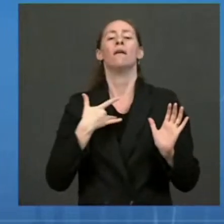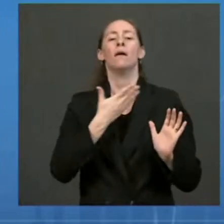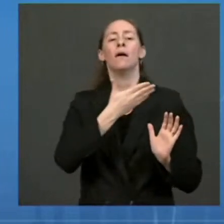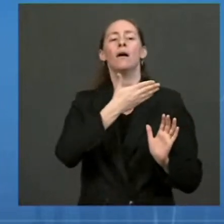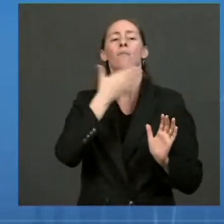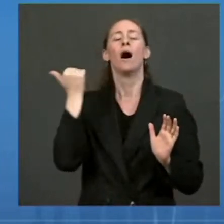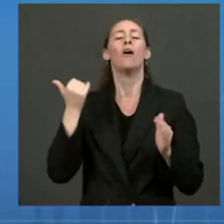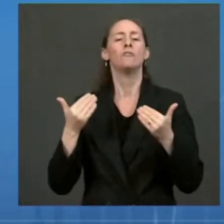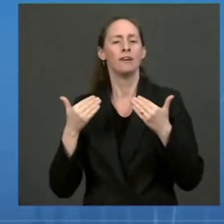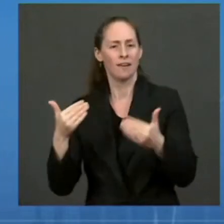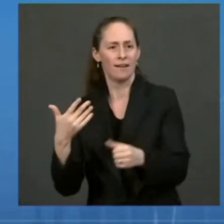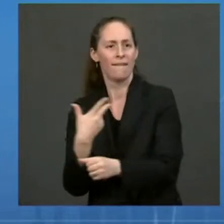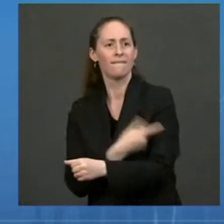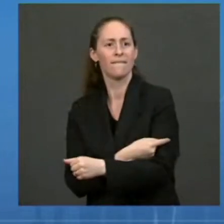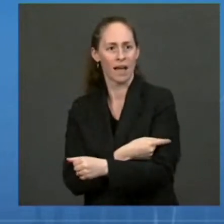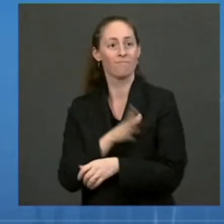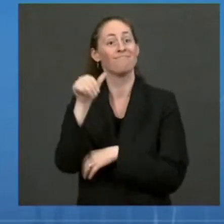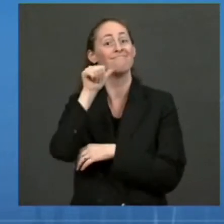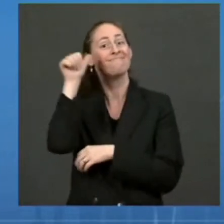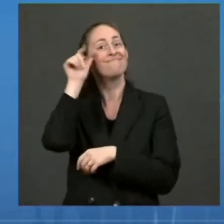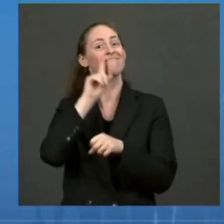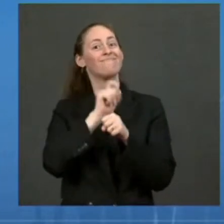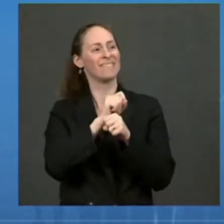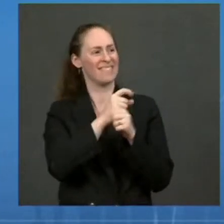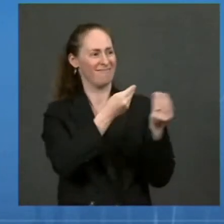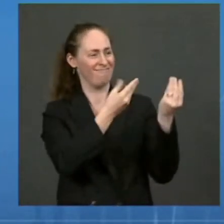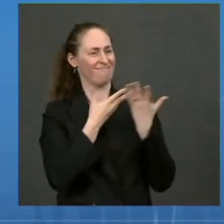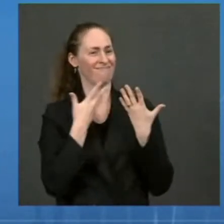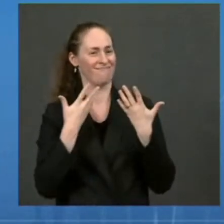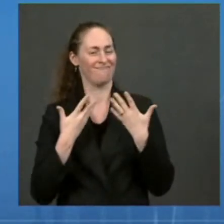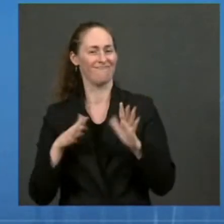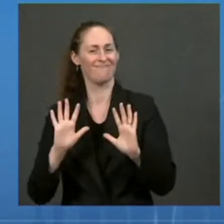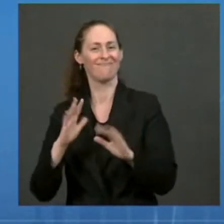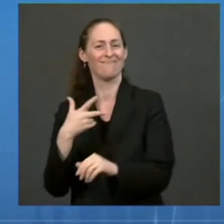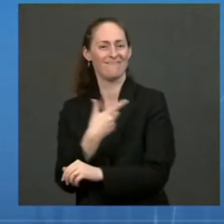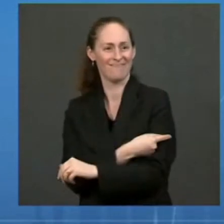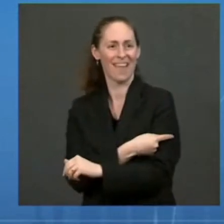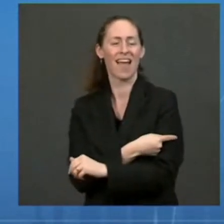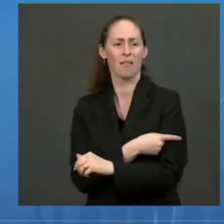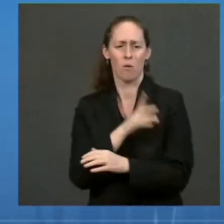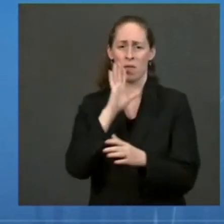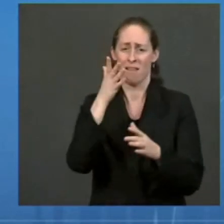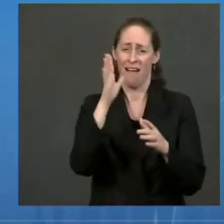HE DECIDED TO GIVE VACCINATED.